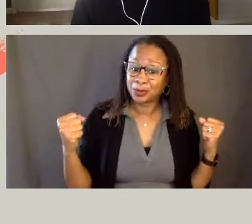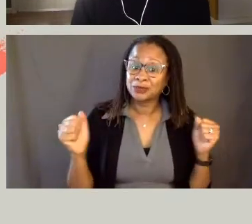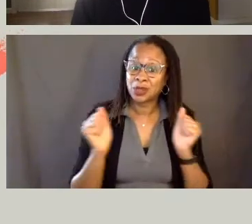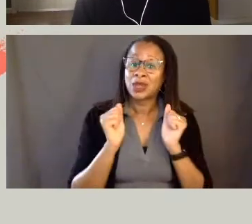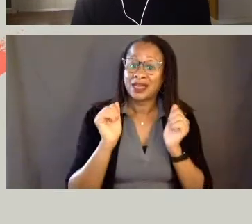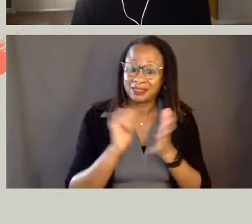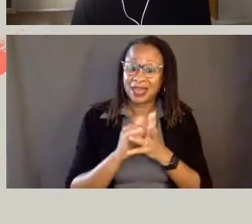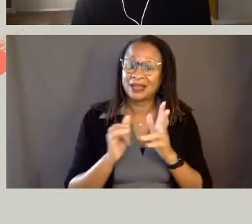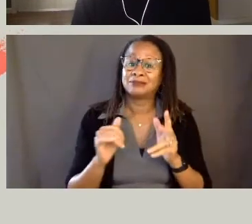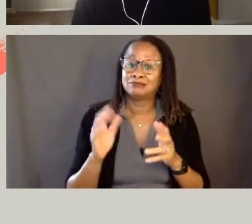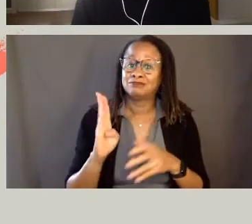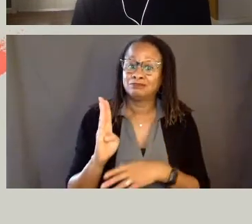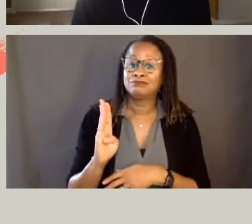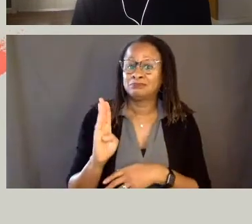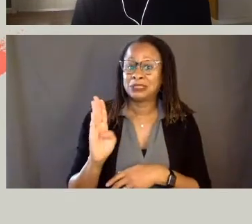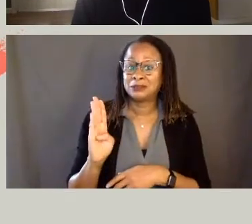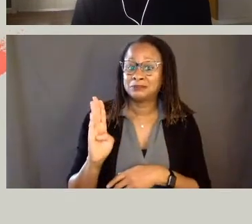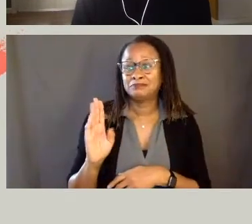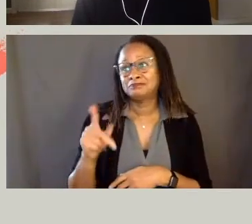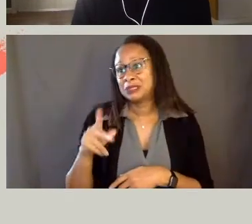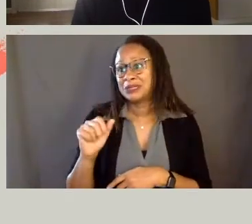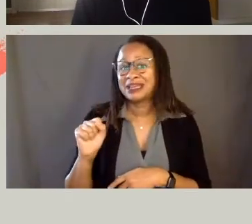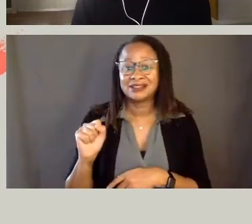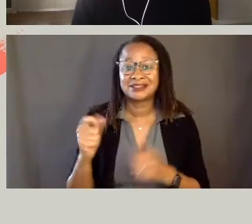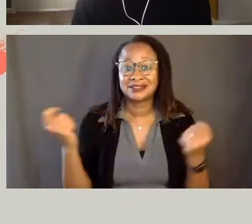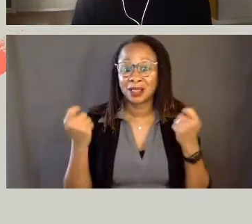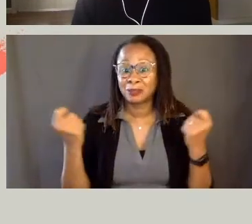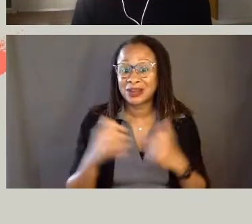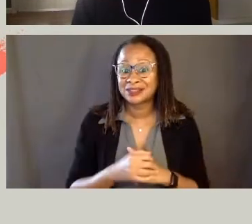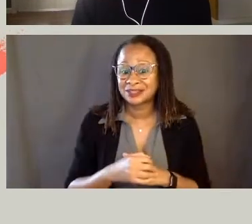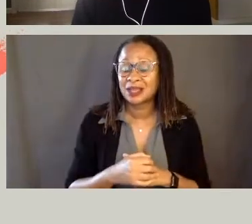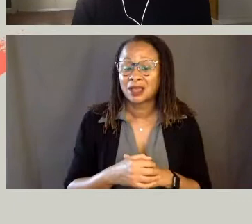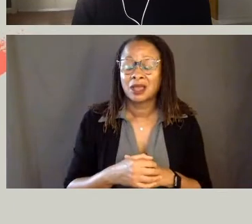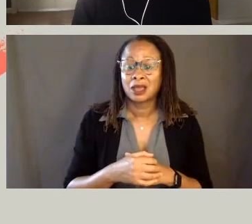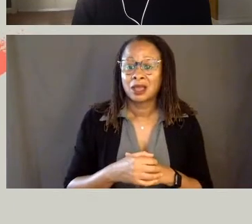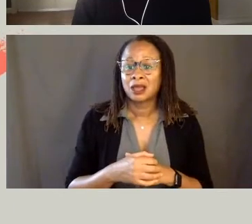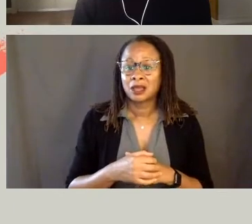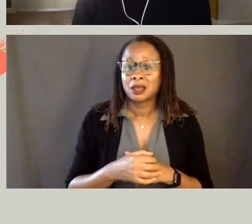Is that? Yeah. But that's, but we also have like a newer generation.